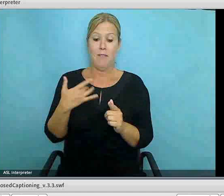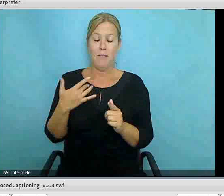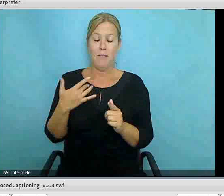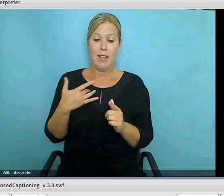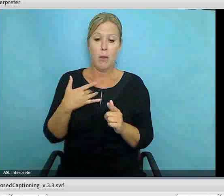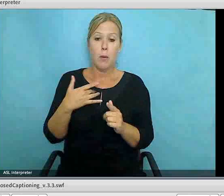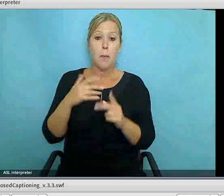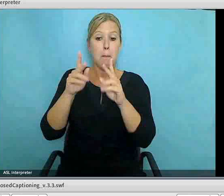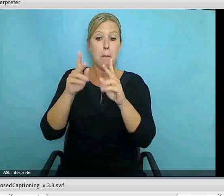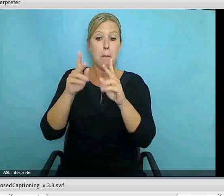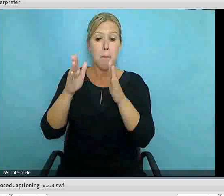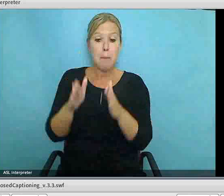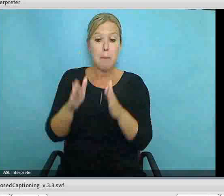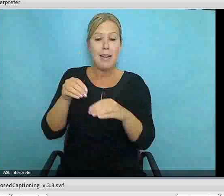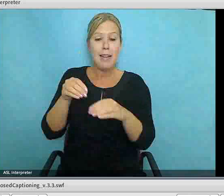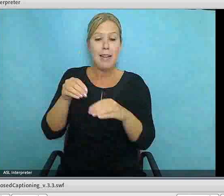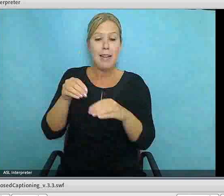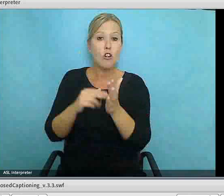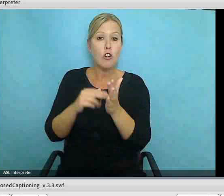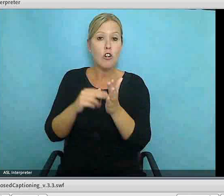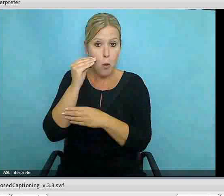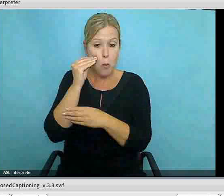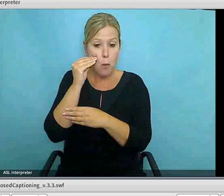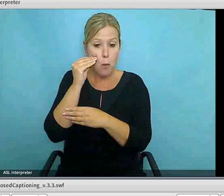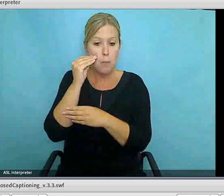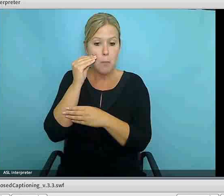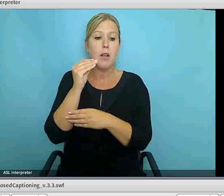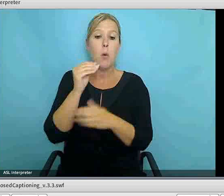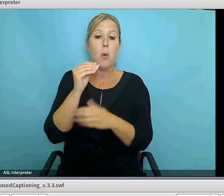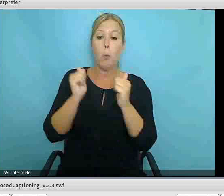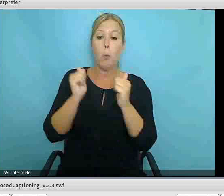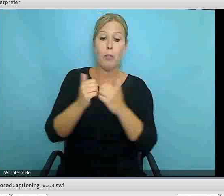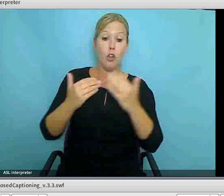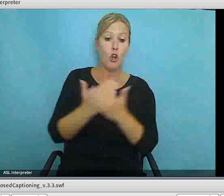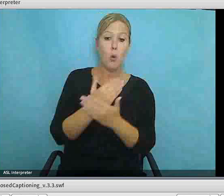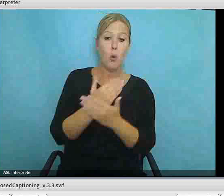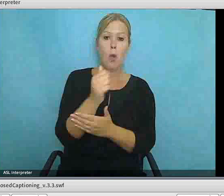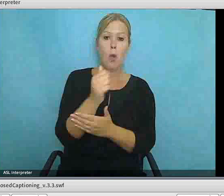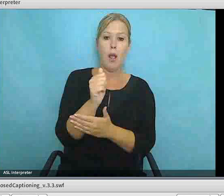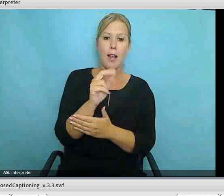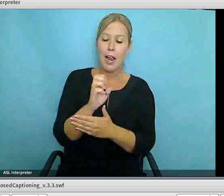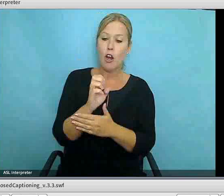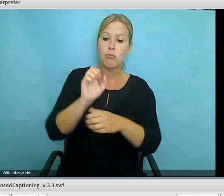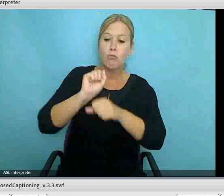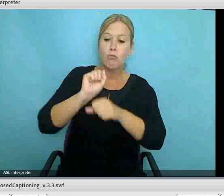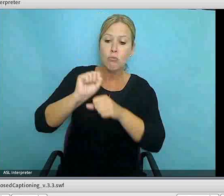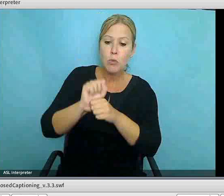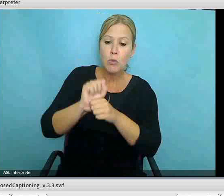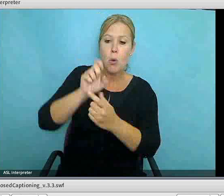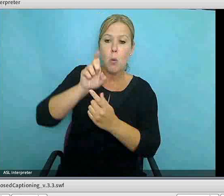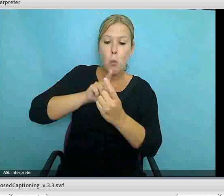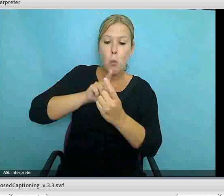that they are receiving while they are in the facility are the highest quality. I have another service-related question.